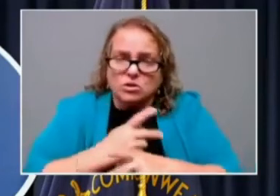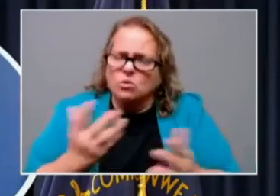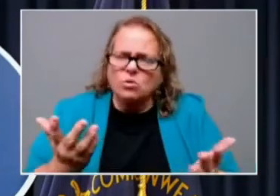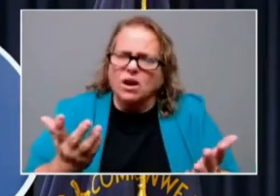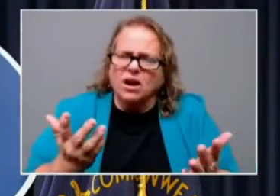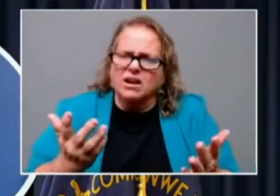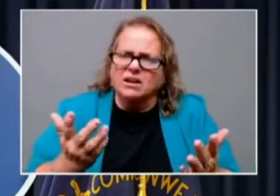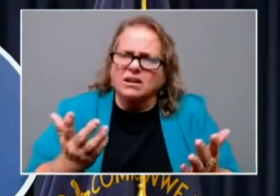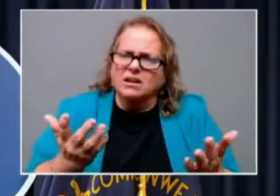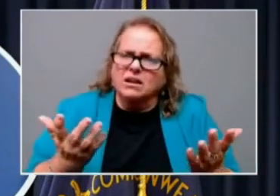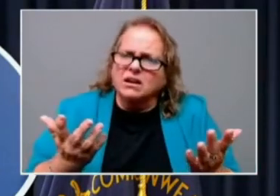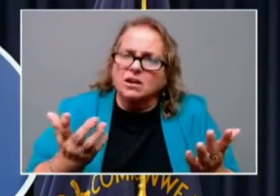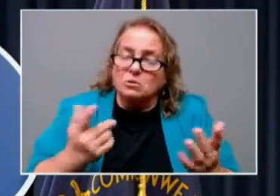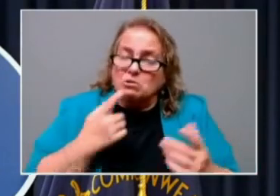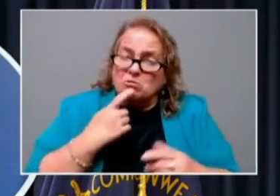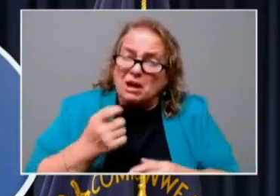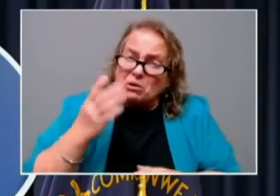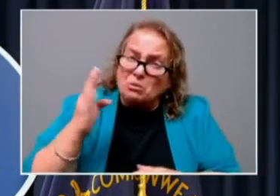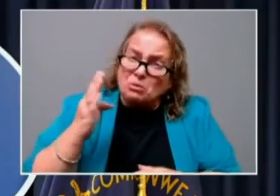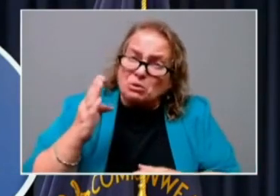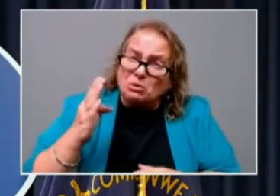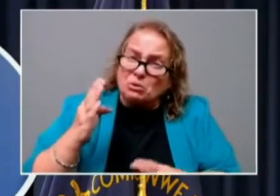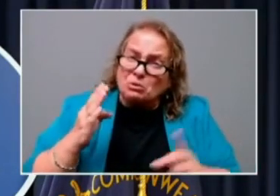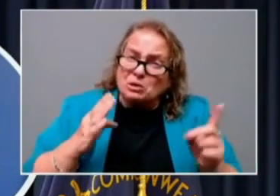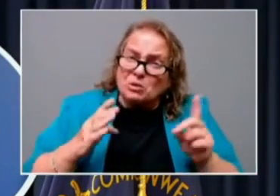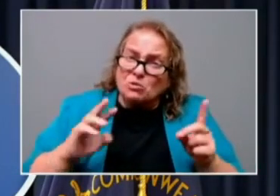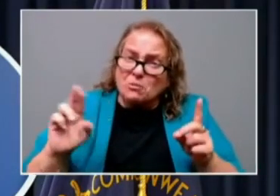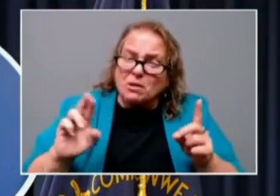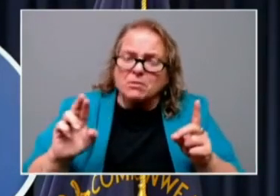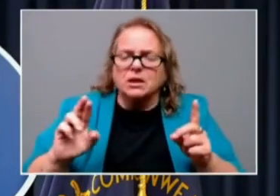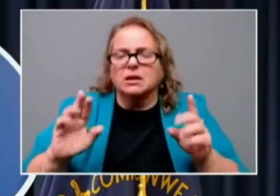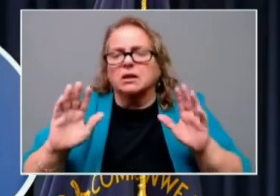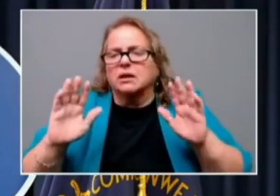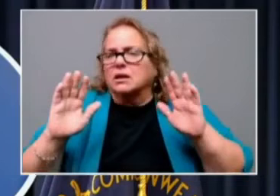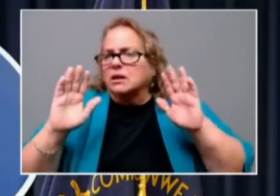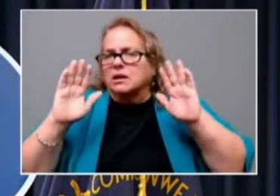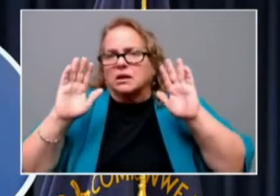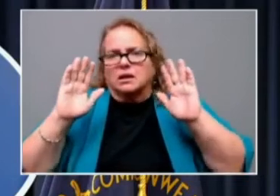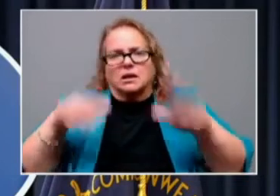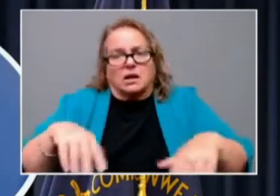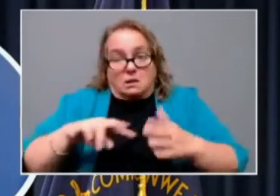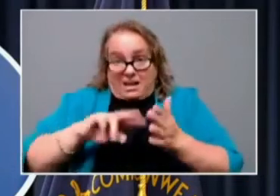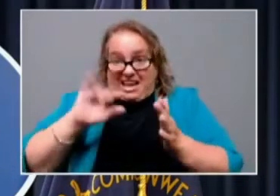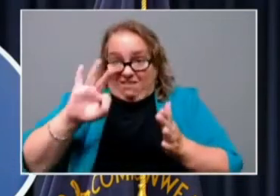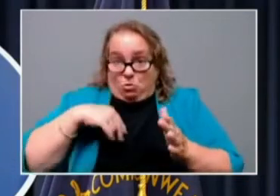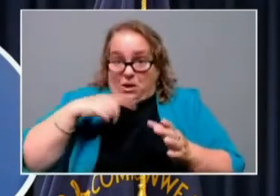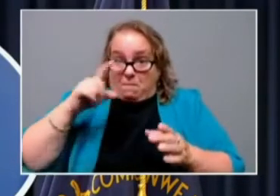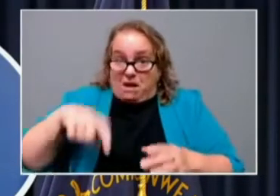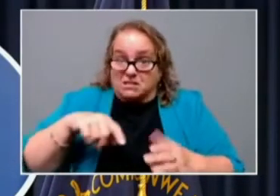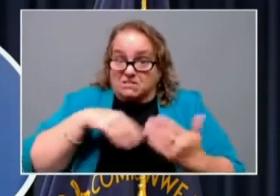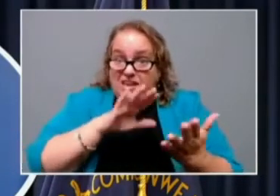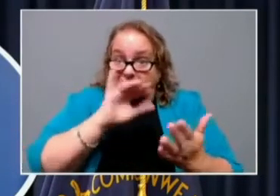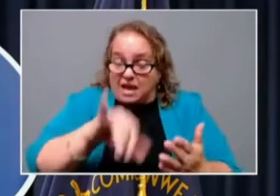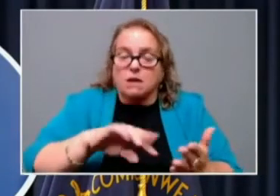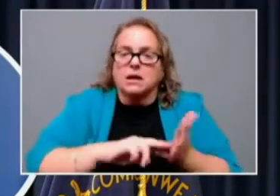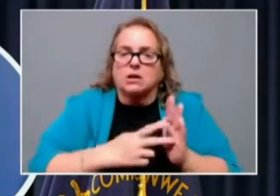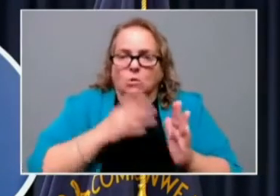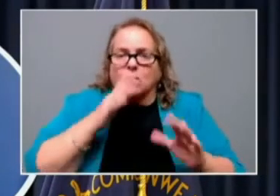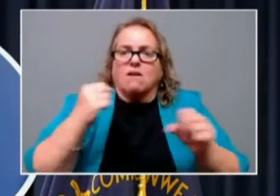to do that, we're going to continue to fight this thing longer than we have to because we'll be fighting each other instead of the virus. And and more